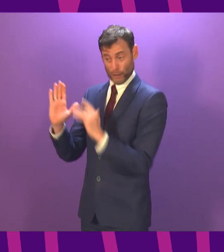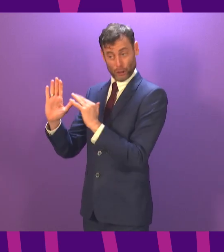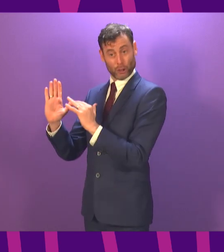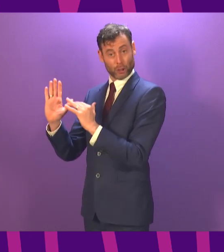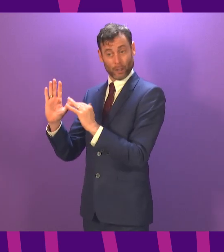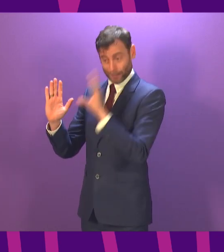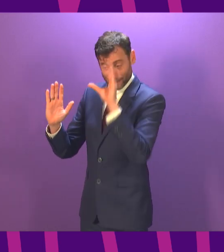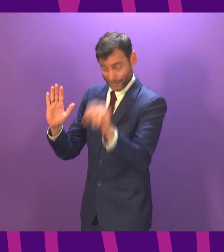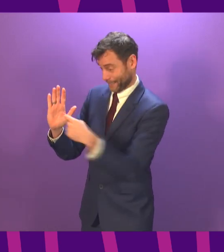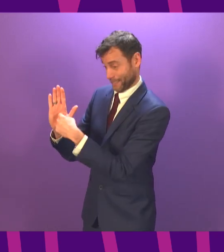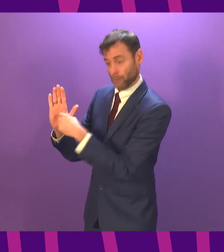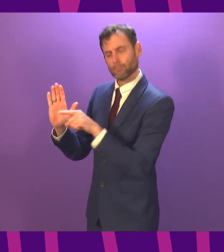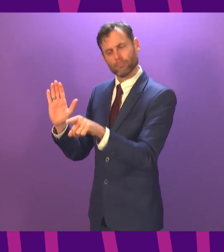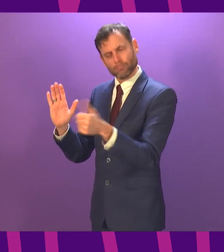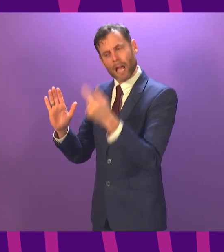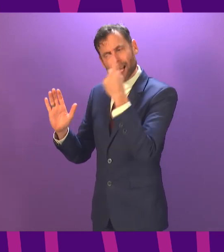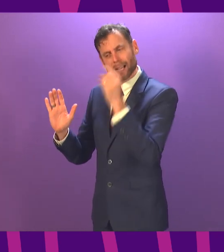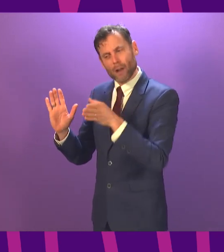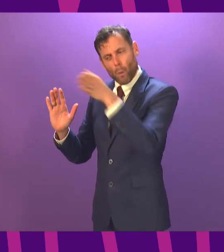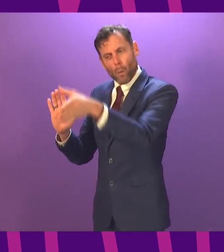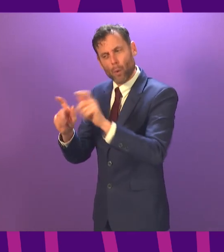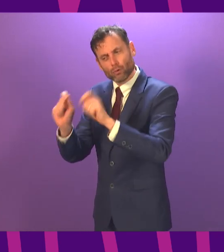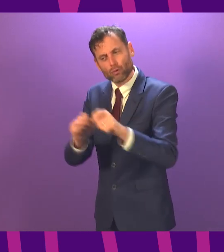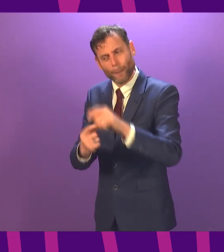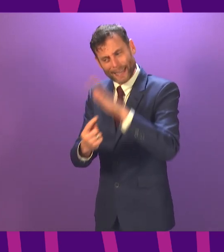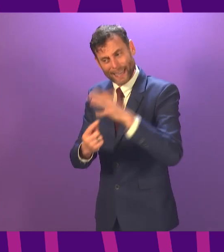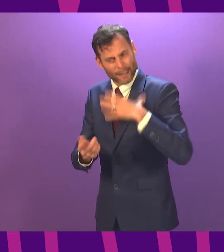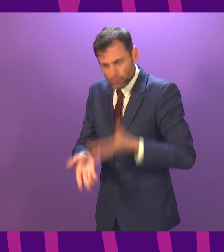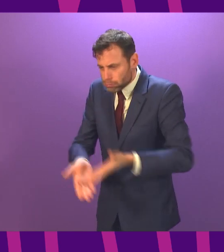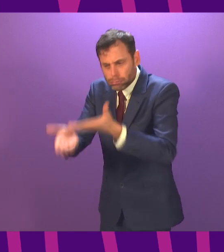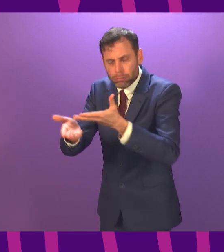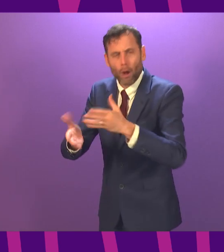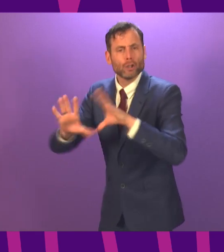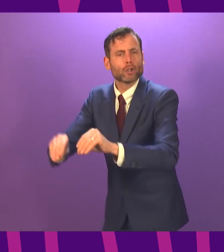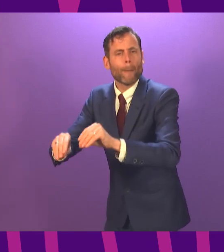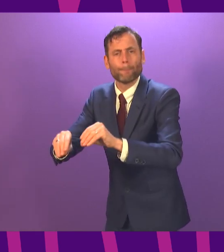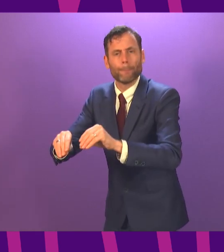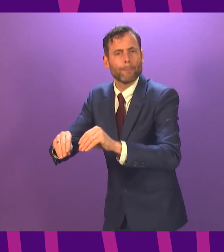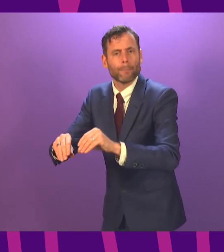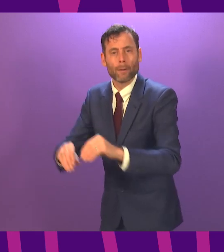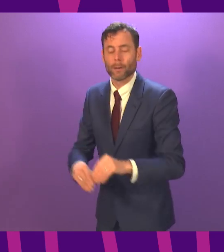Nobody should be fearful of travelling for an essential purpose. We should all be fearful—not